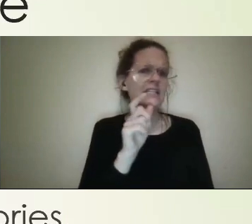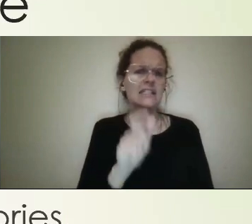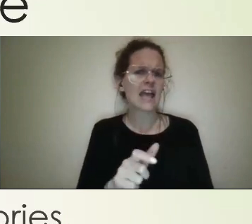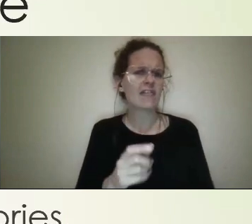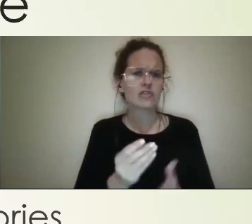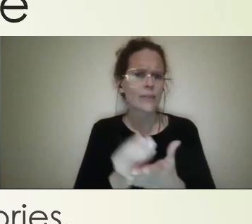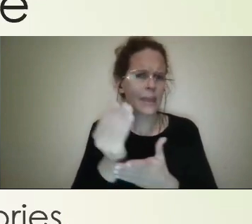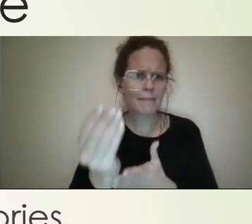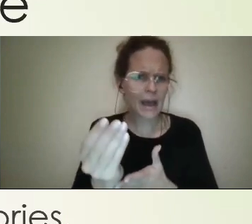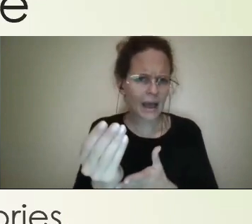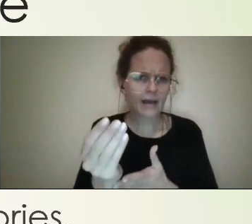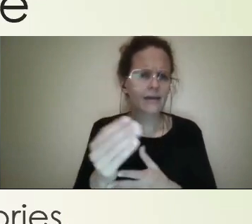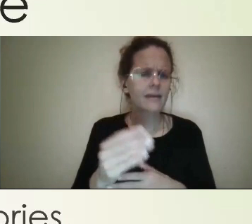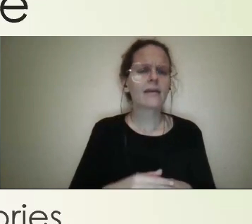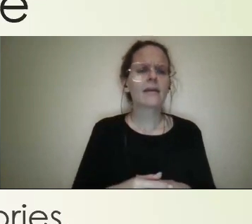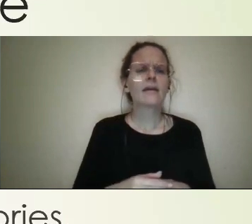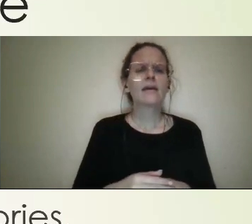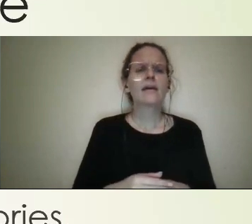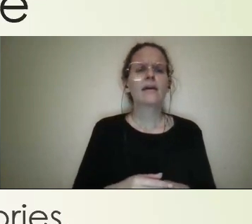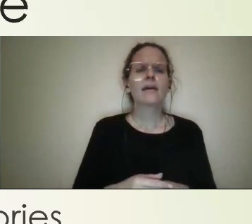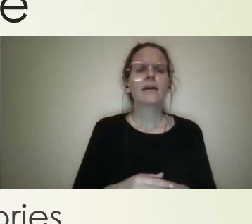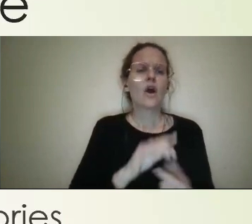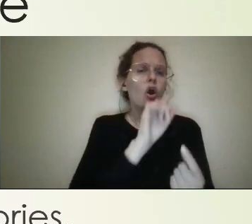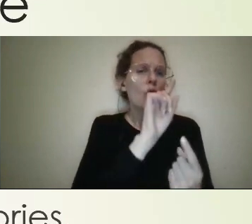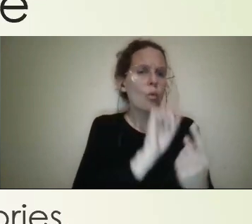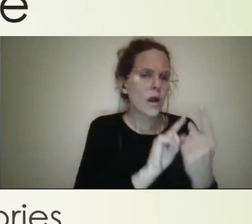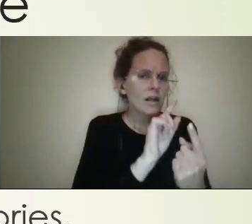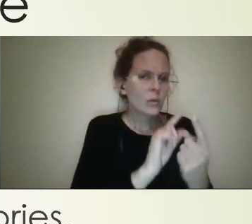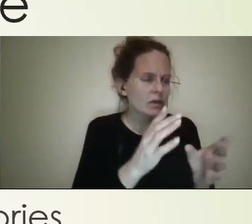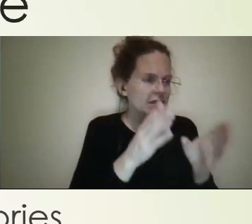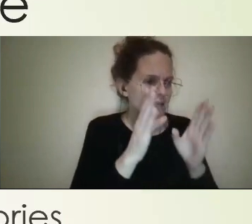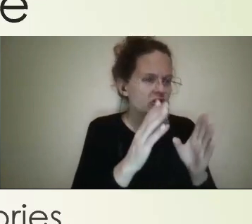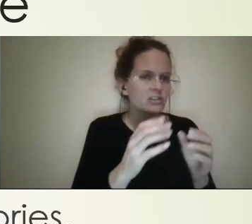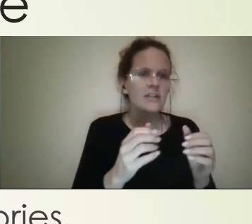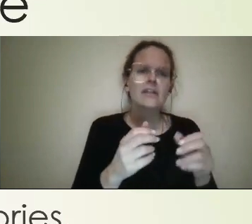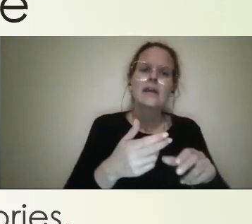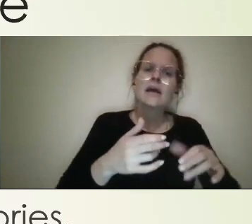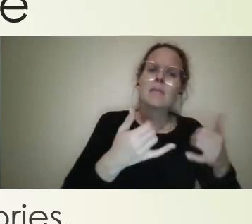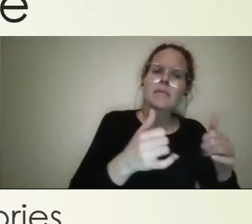It could be one-on-one attention, sitting down with Dad or sitting down with Mom,